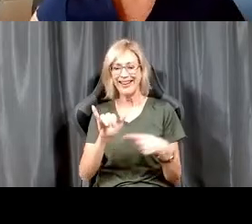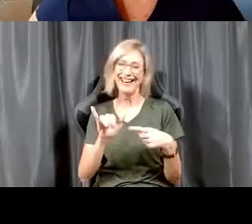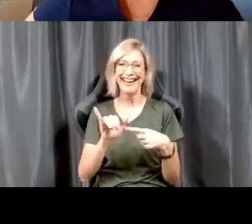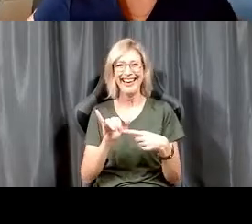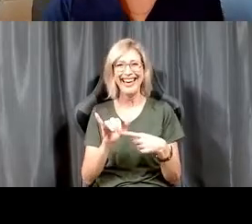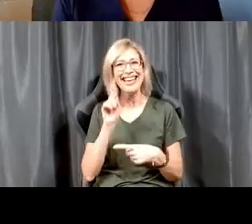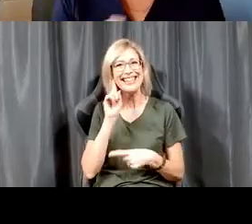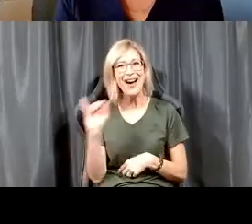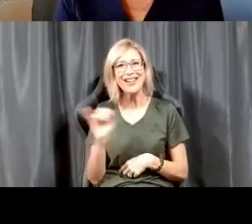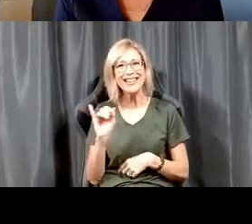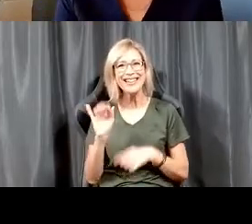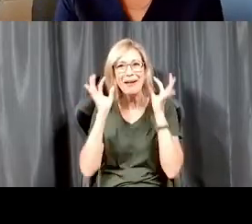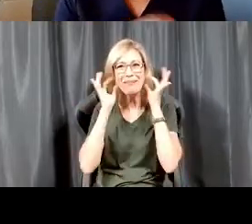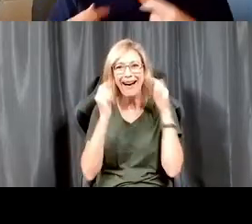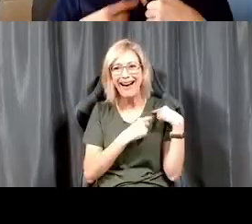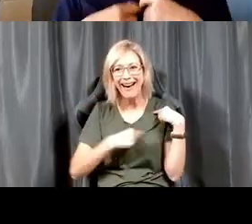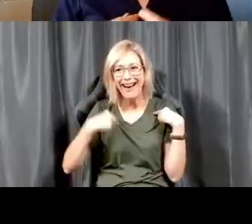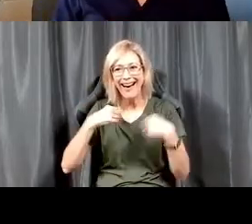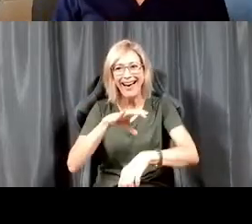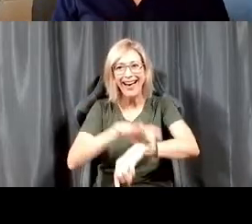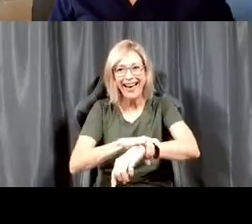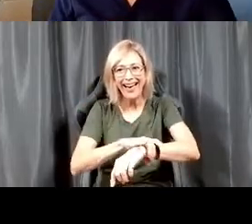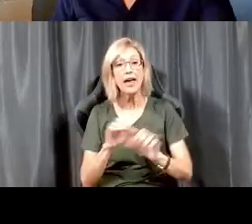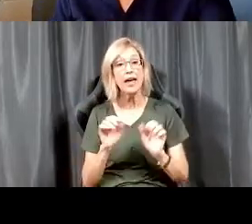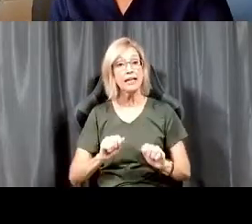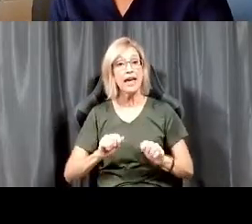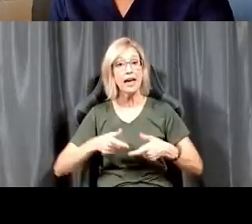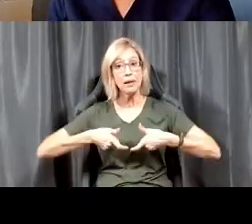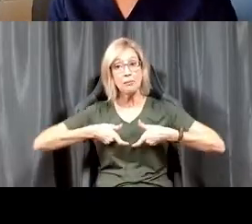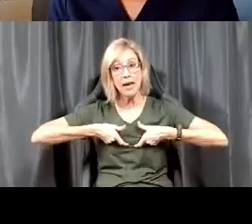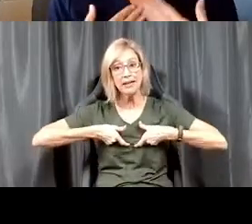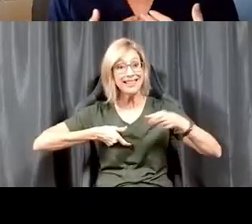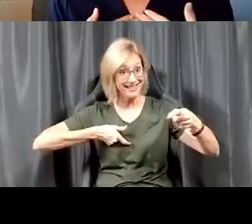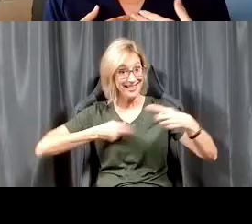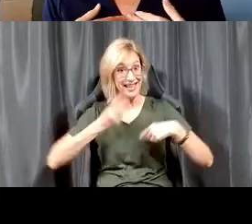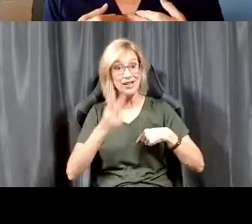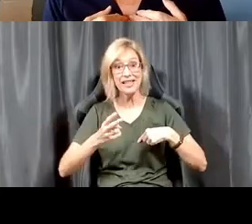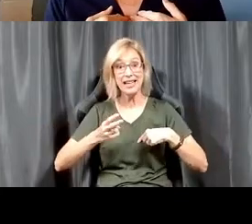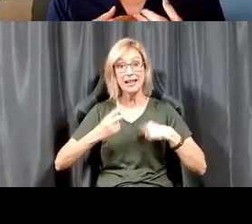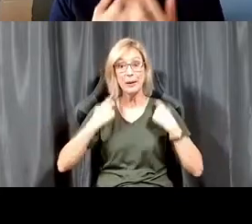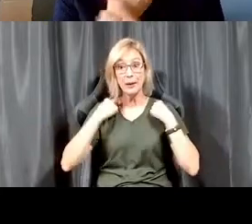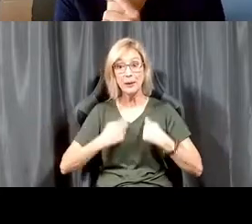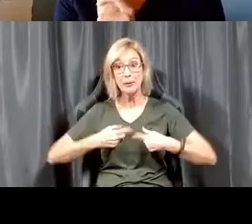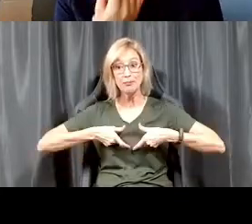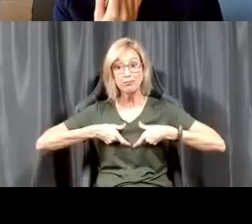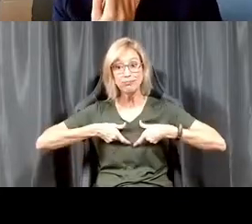Chewelry can be neck leagueses , pendants -- necklaces, pendants, all pendants on the screen. They do make bracelets.